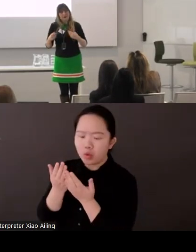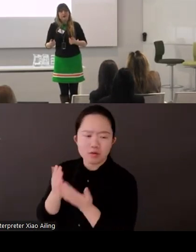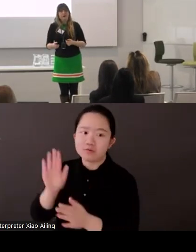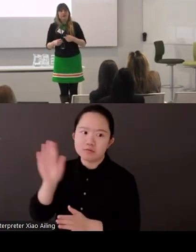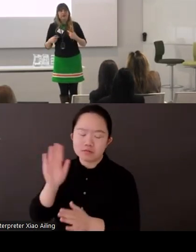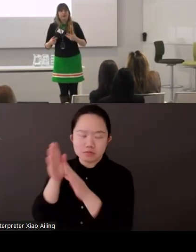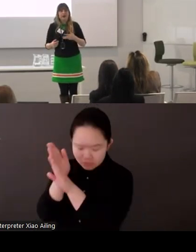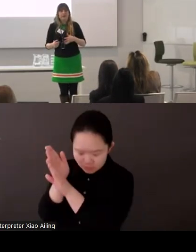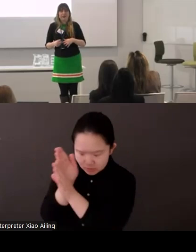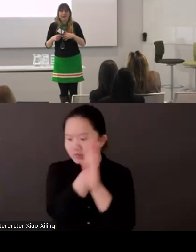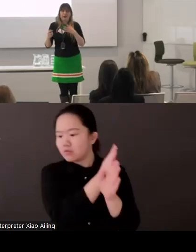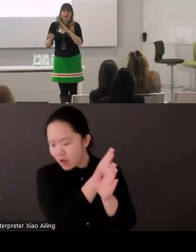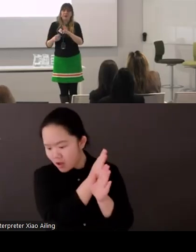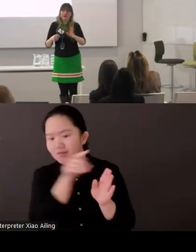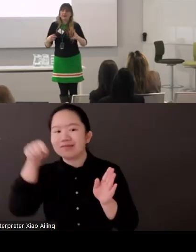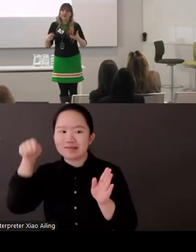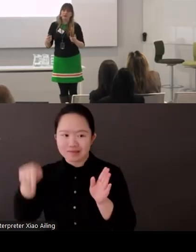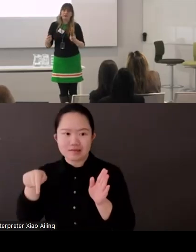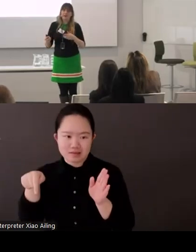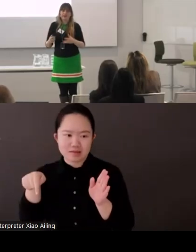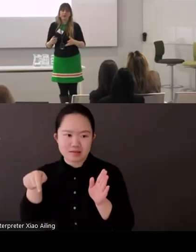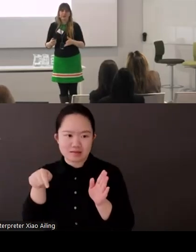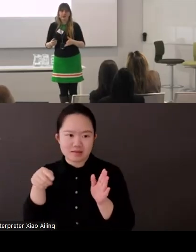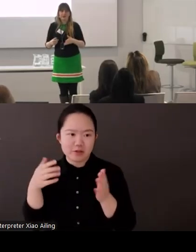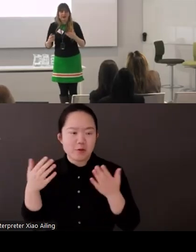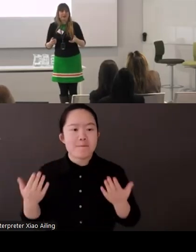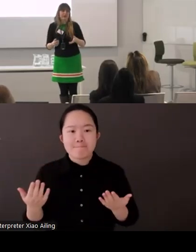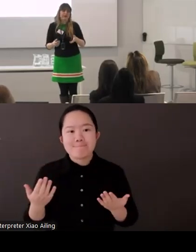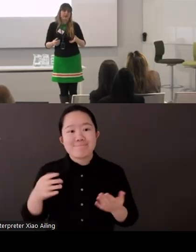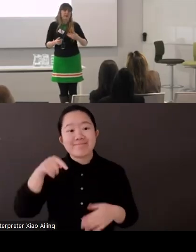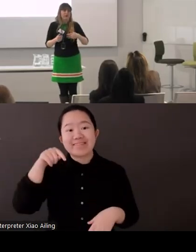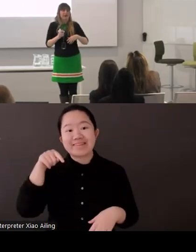So this is a part of how the people in this room connected with each other, sharing the history of always